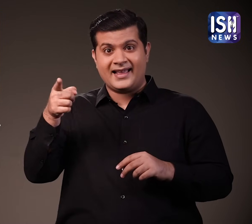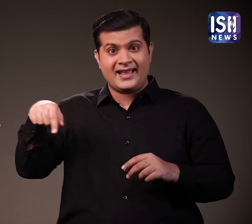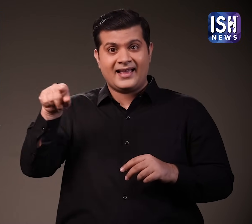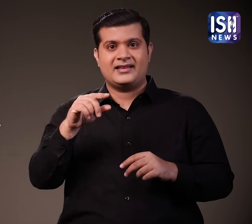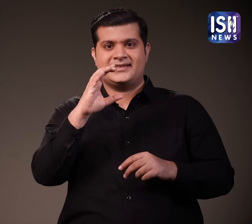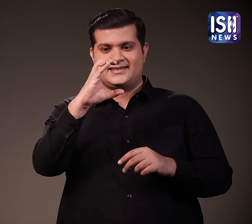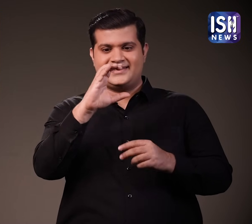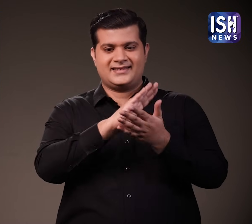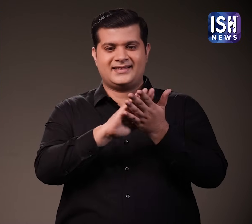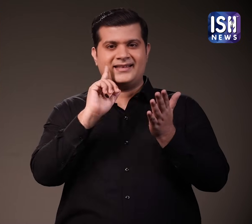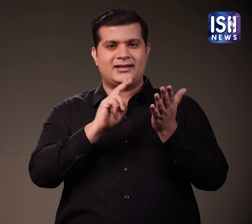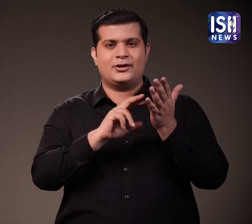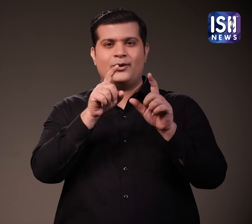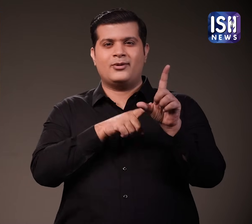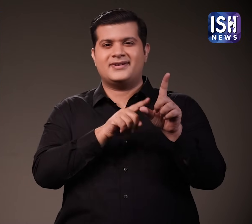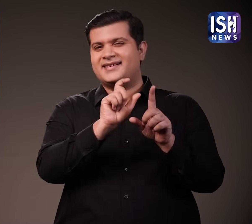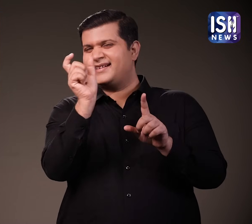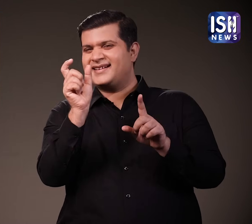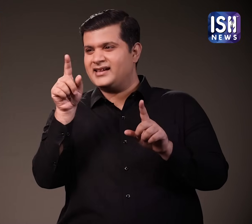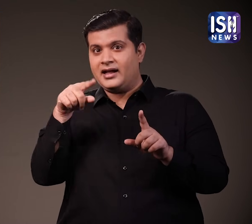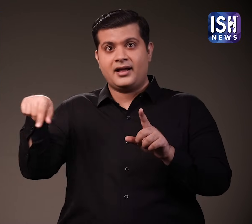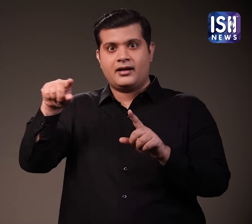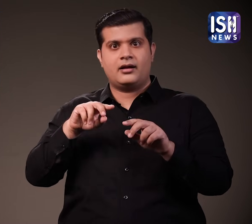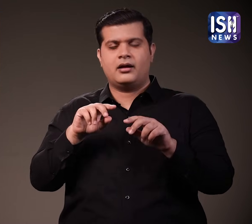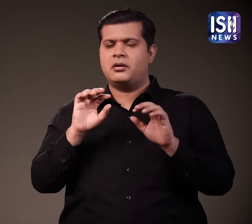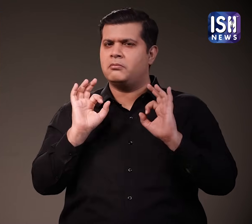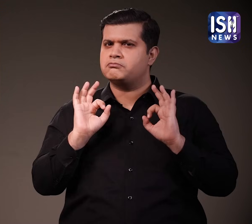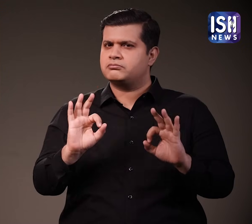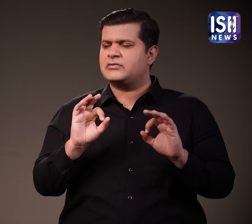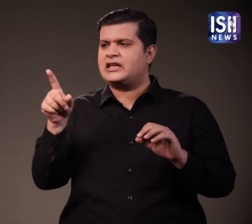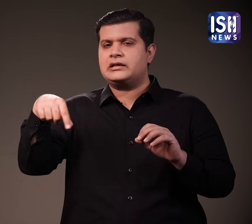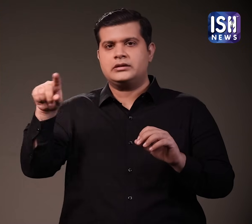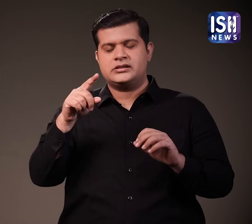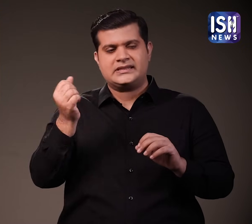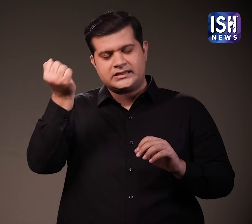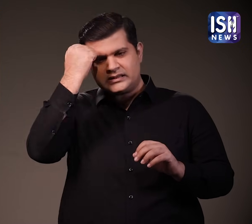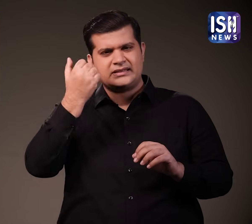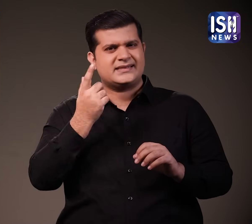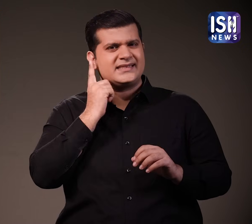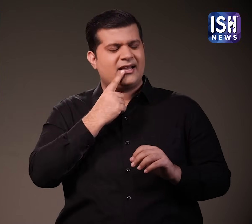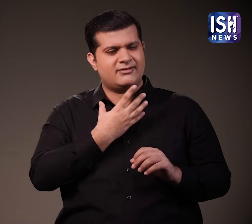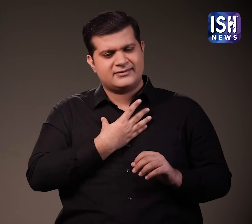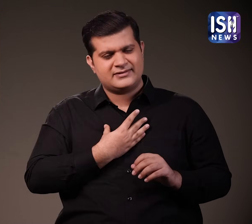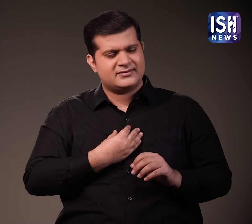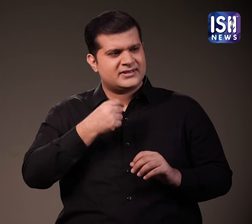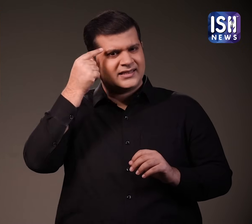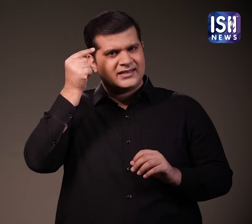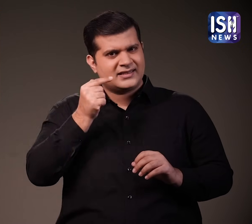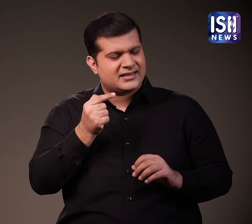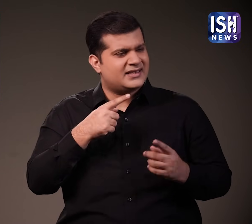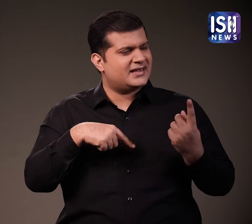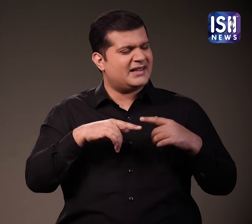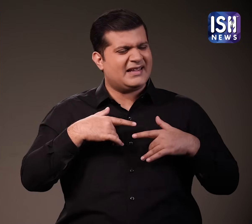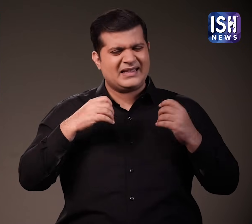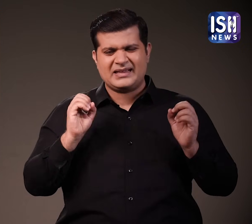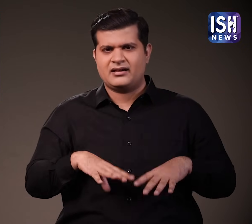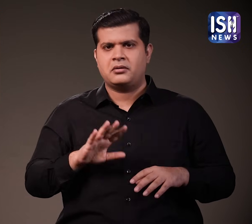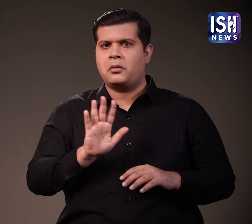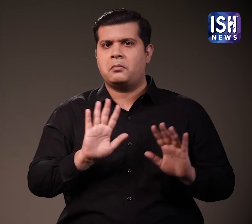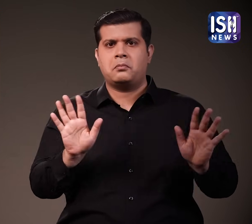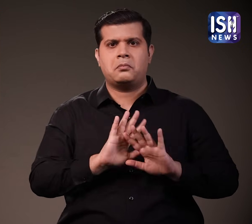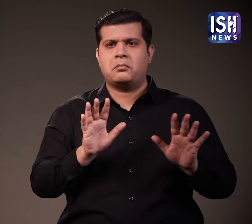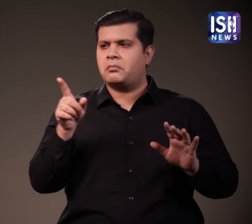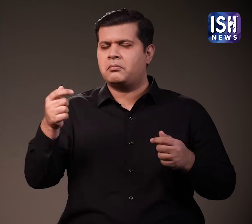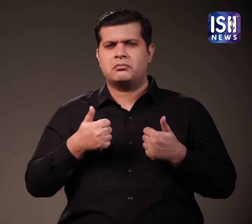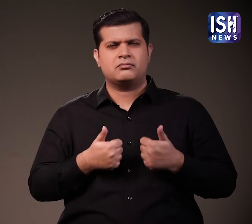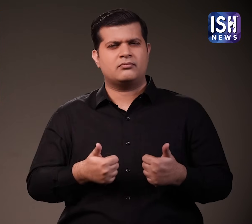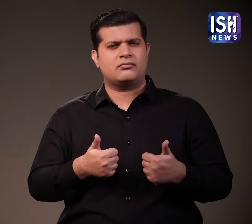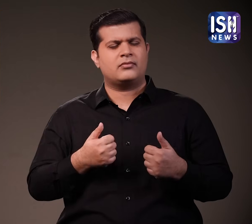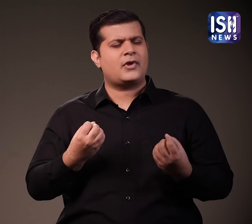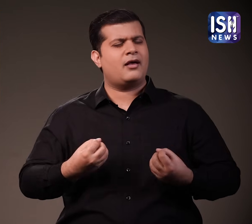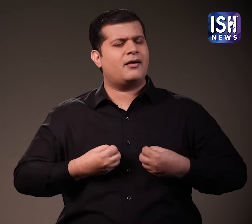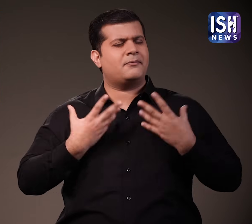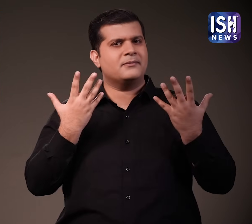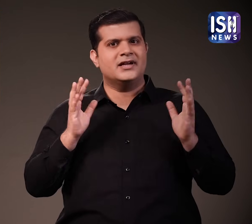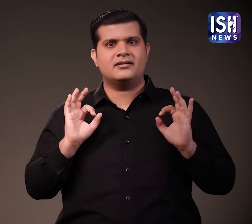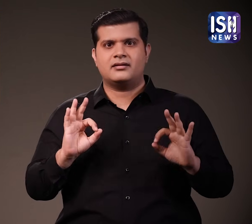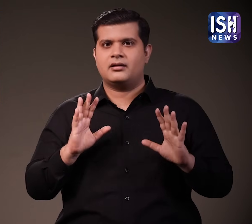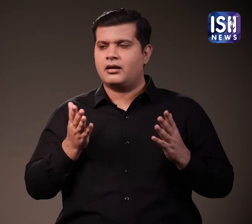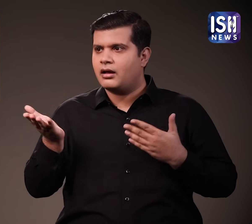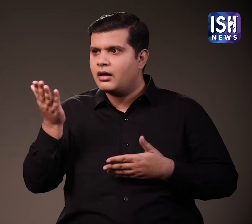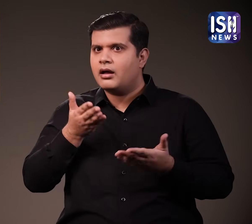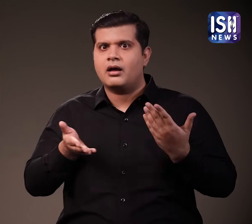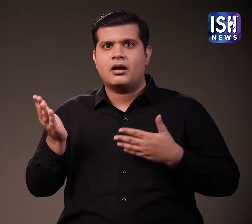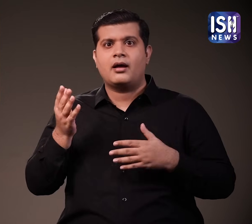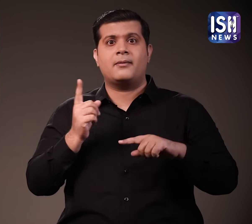Being Deaf never dampened the spirits of the Chinoys. They were always very happy.